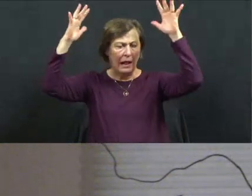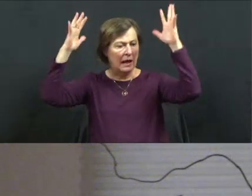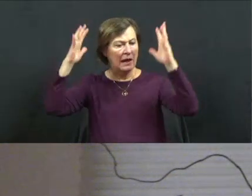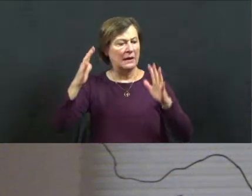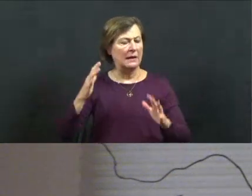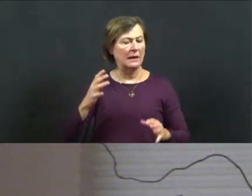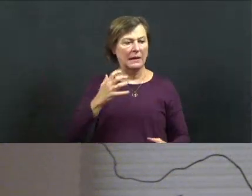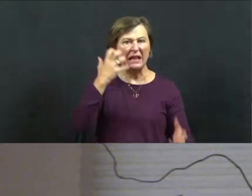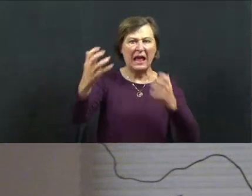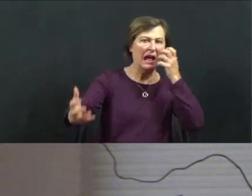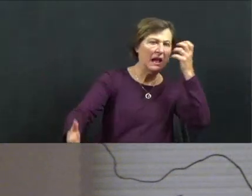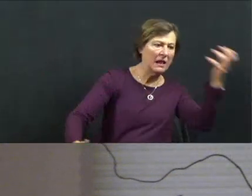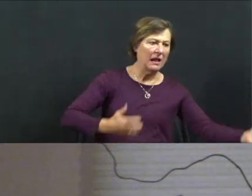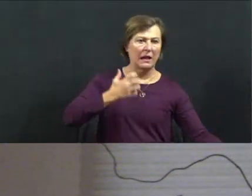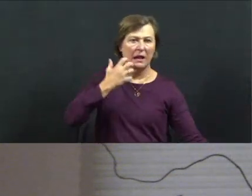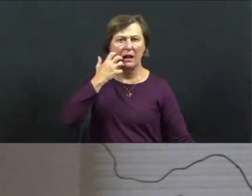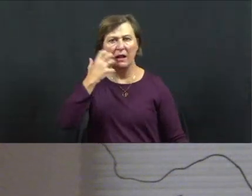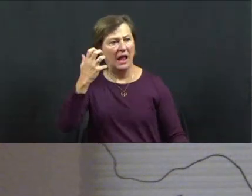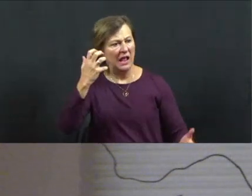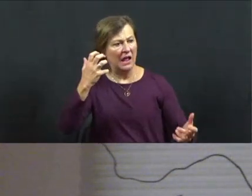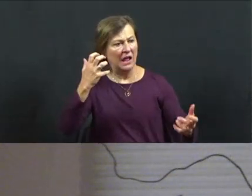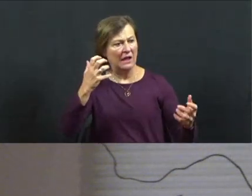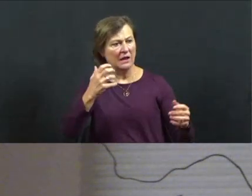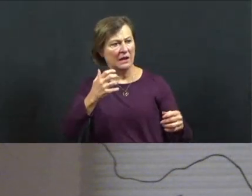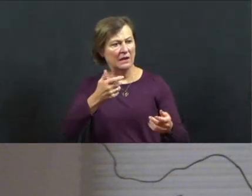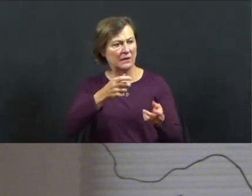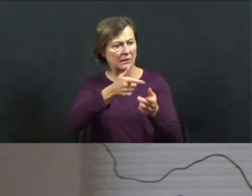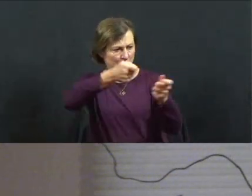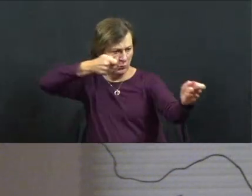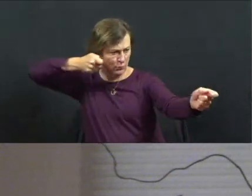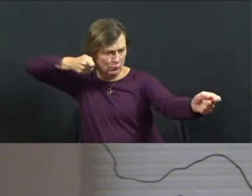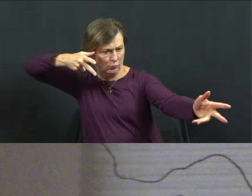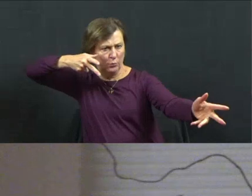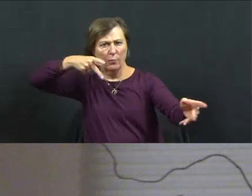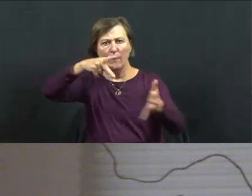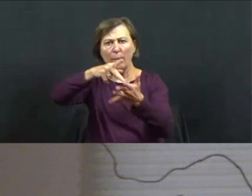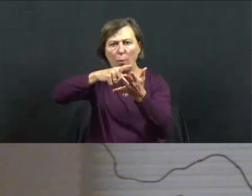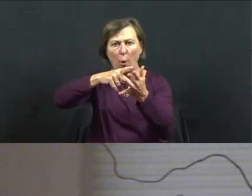blood-curdling screams. They shot poisoned arrows of hate at him.